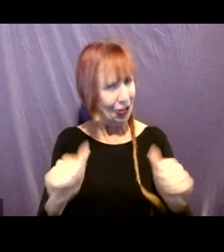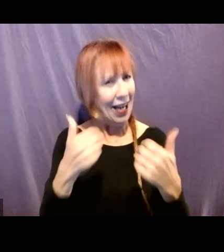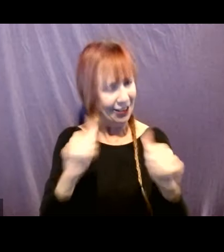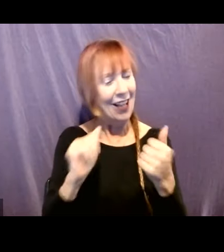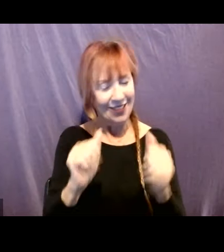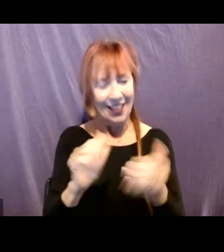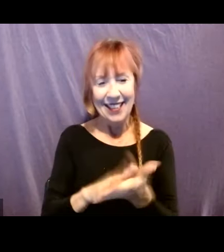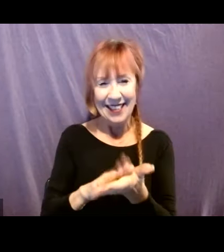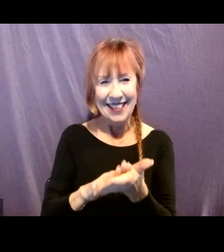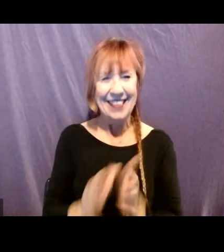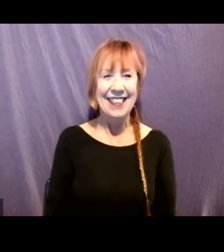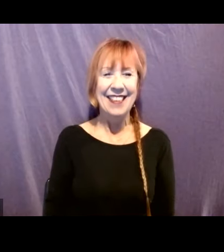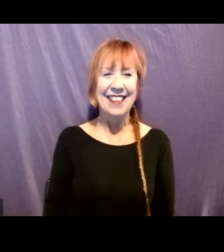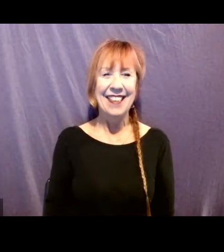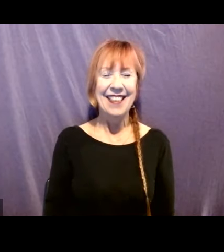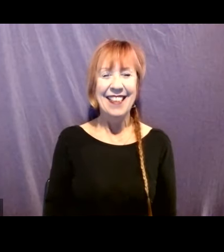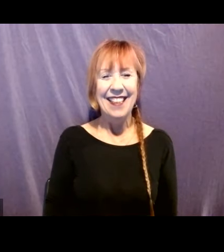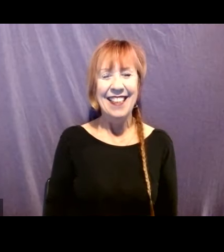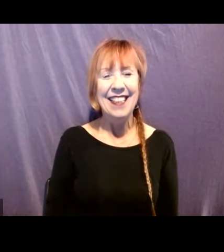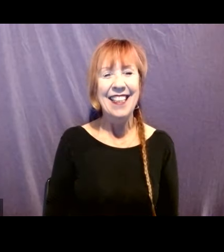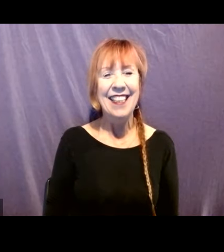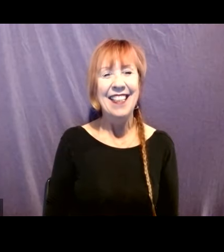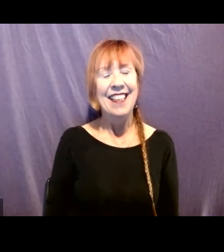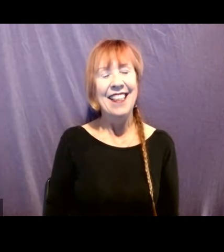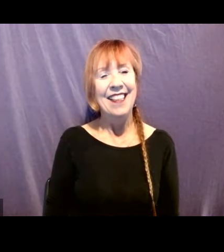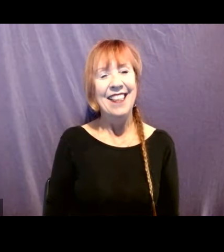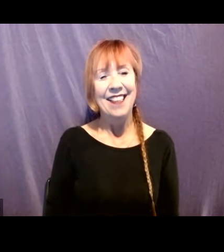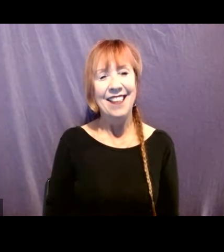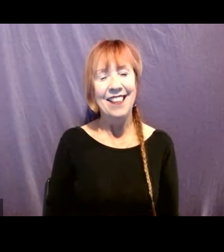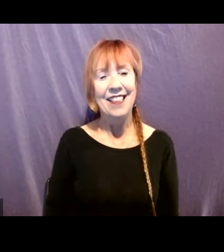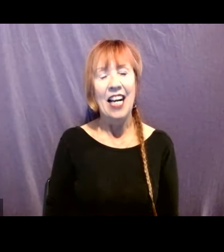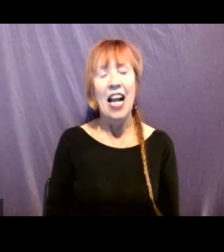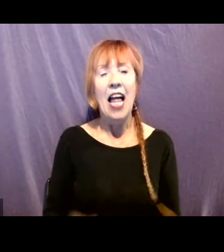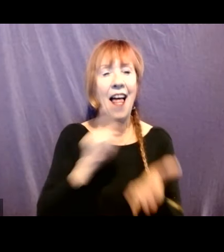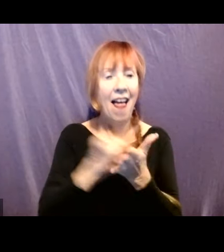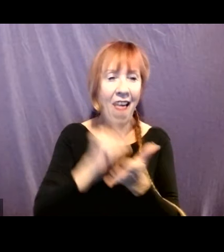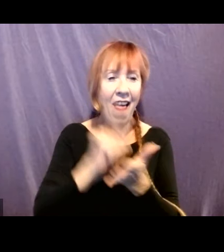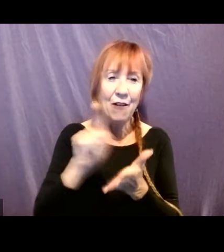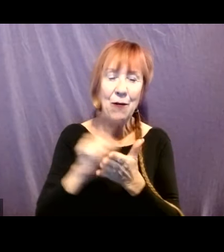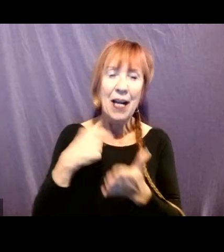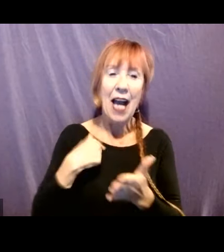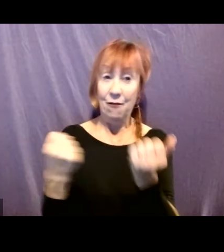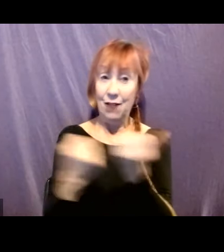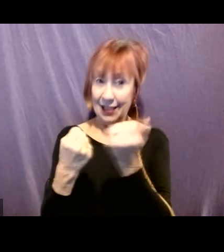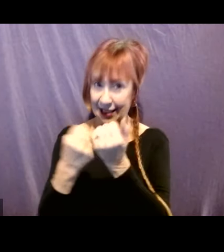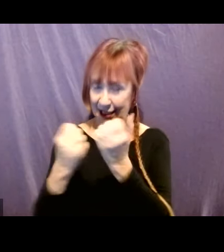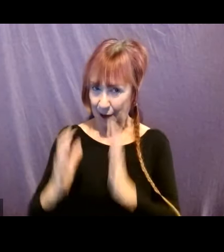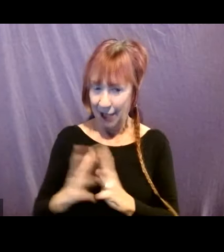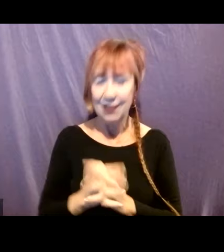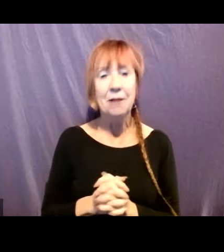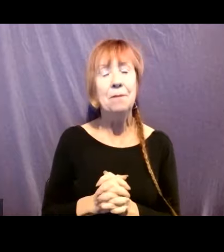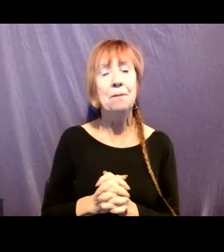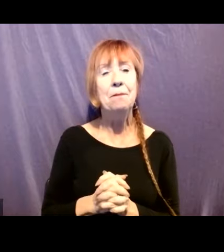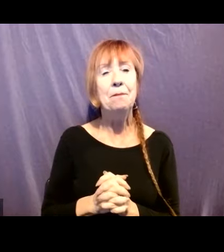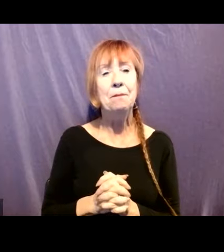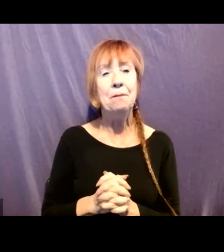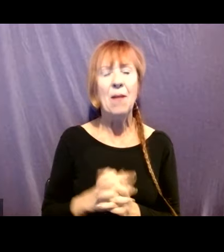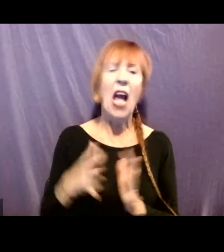All right. Each week, I have a sponsor that I pick for the show,